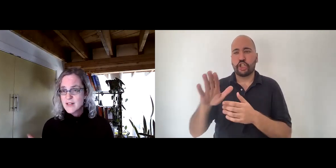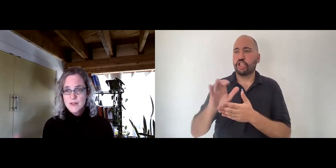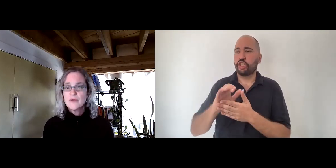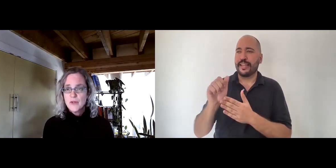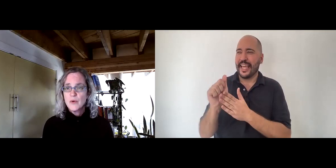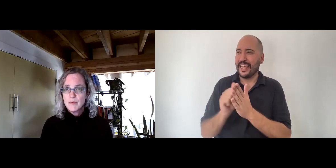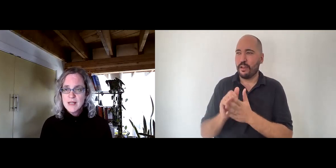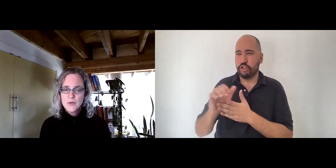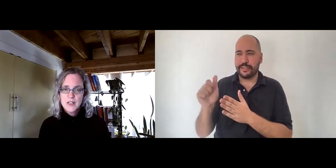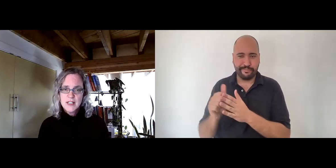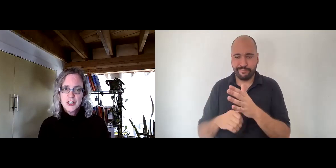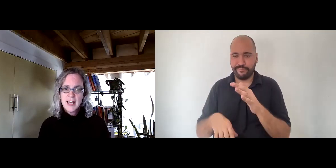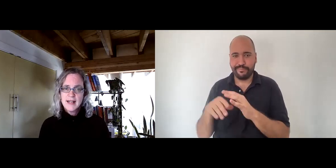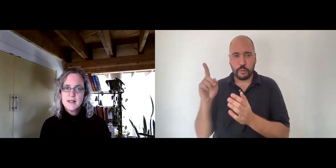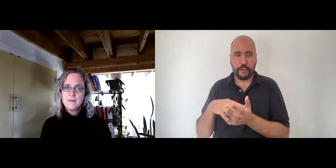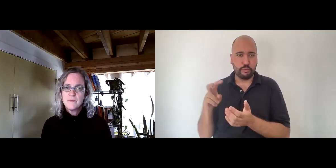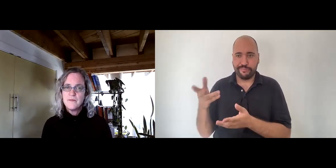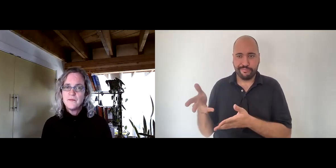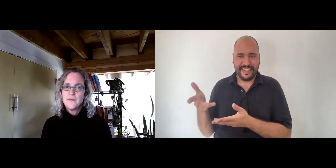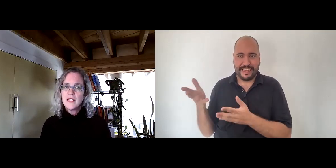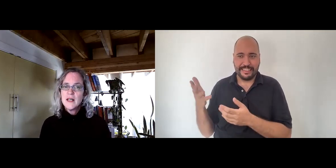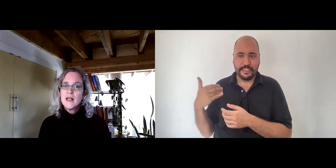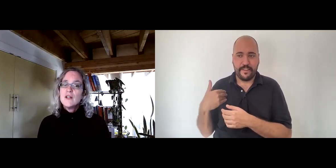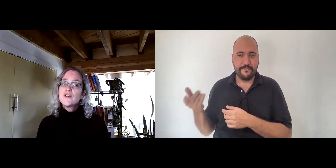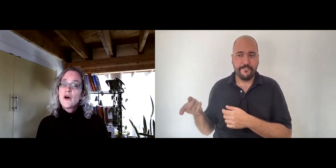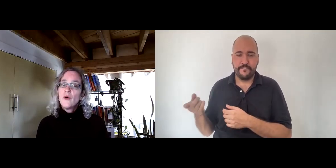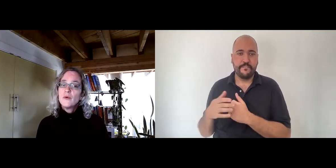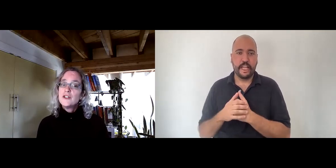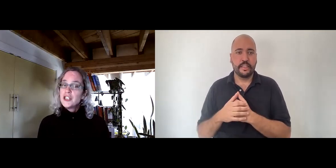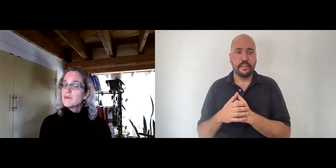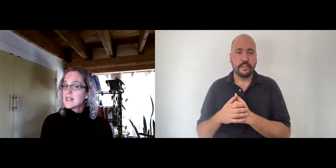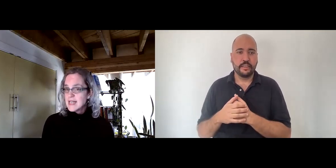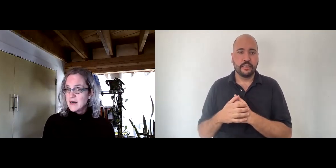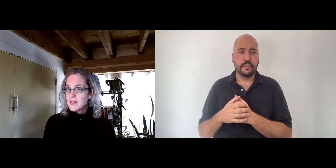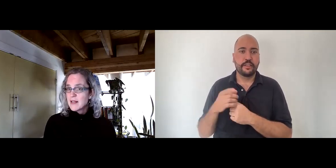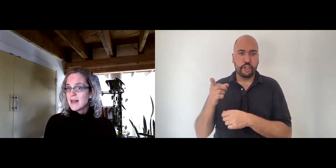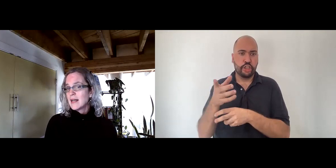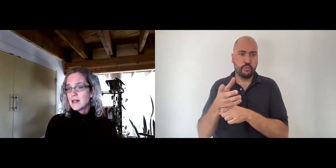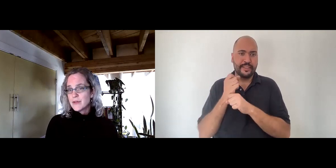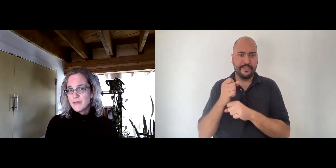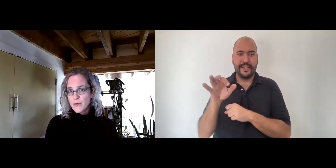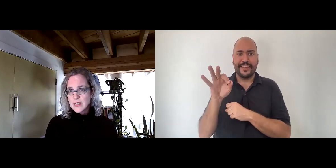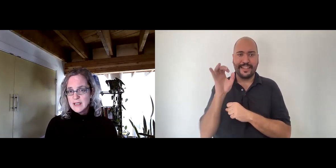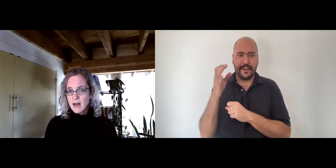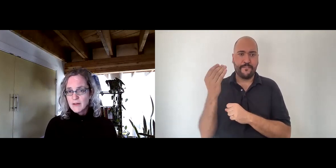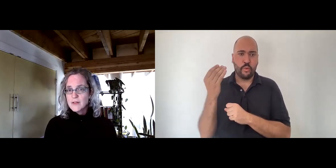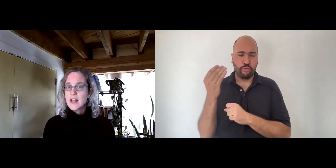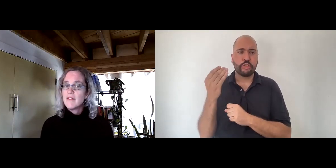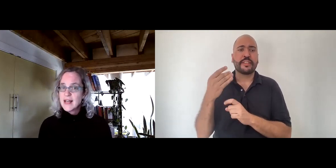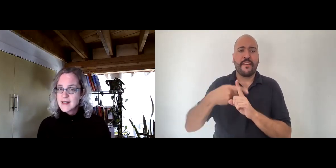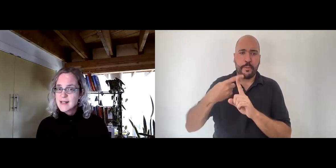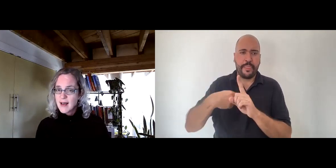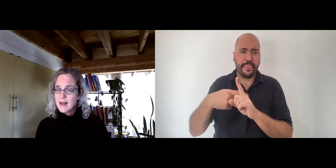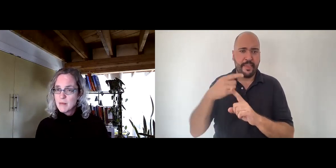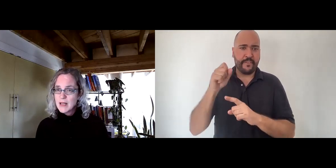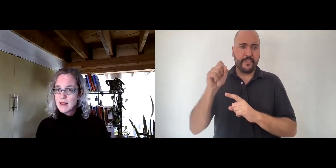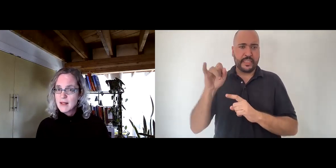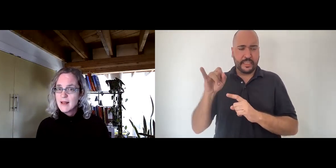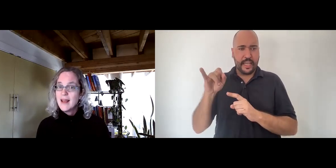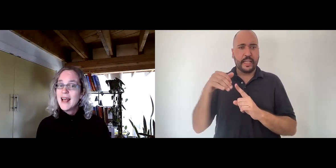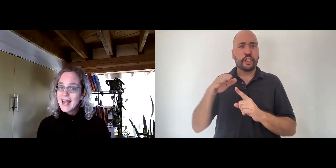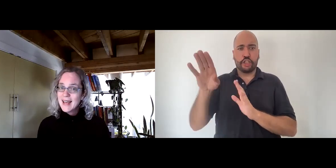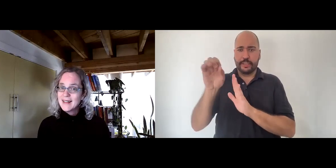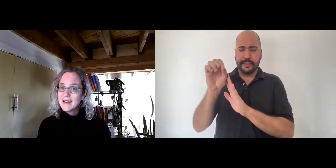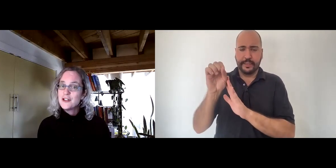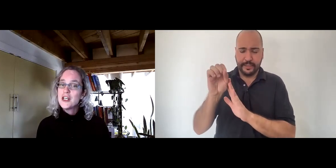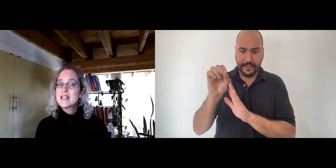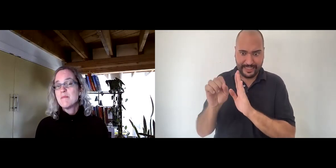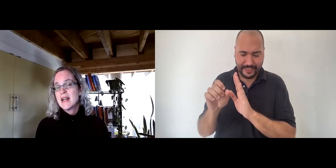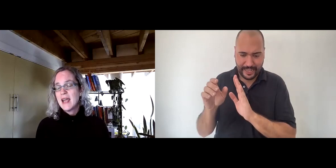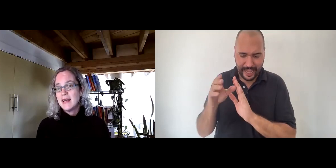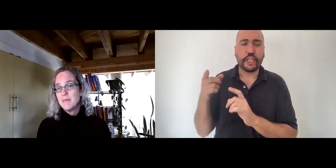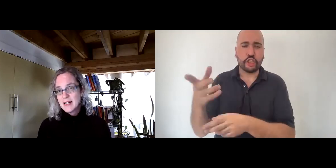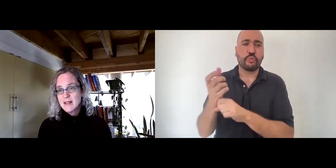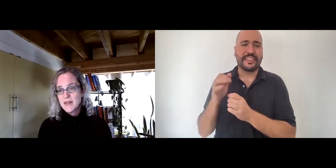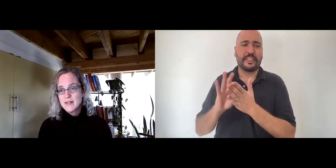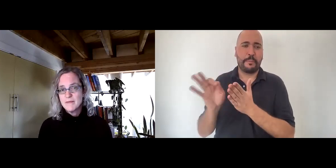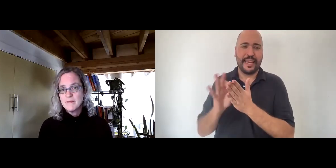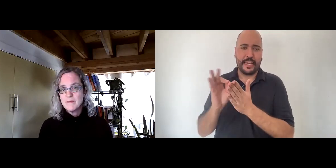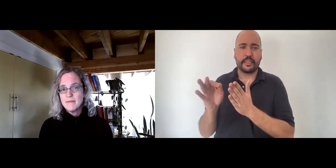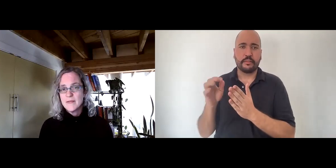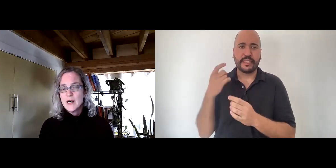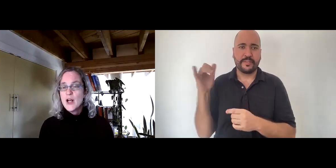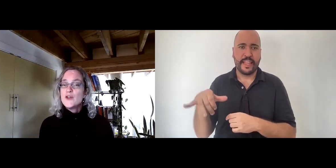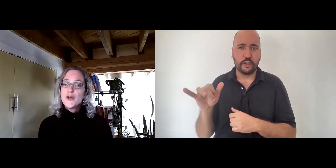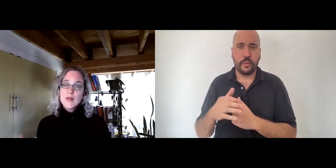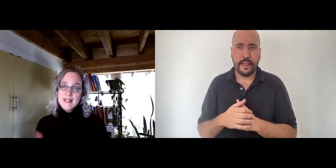That's the only resources that she has. So she receives $914 of SSI a month, and she gets Medicaid because of it.